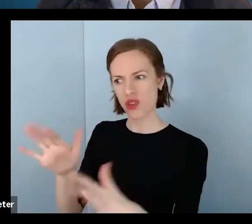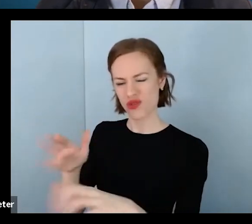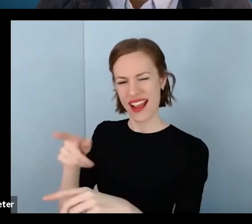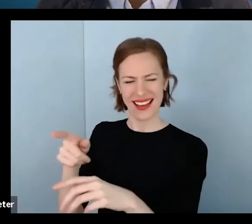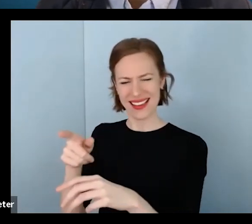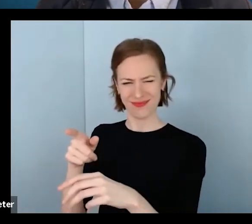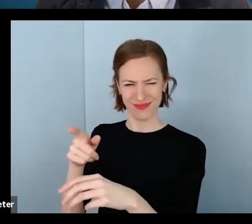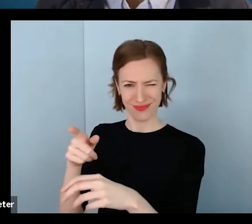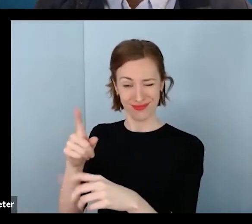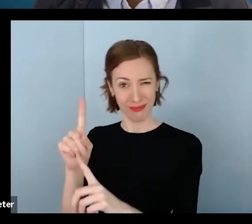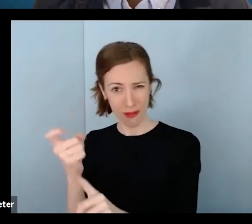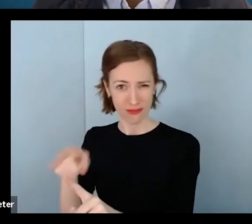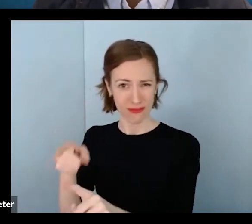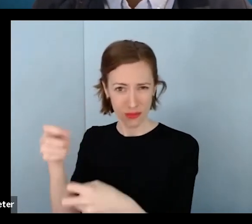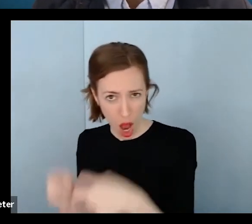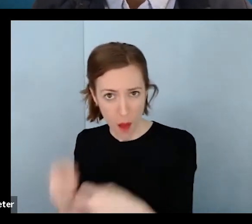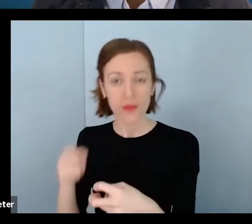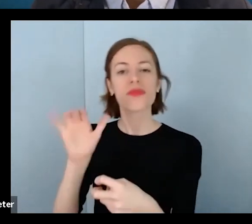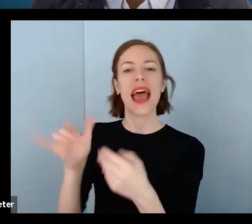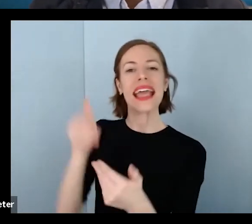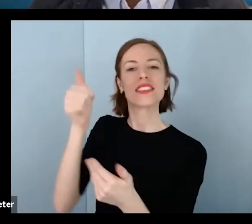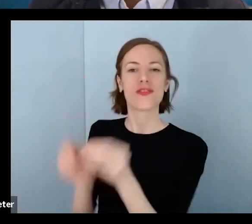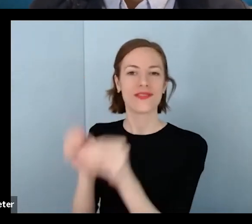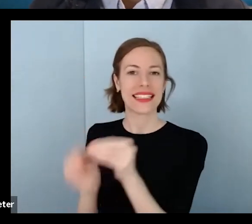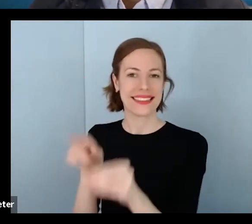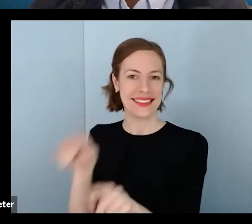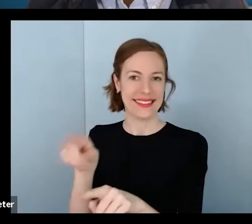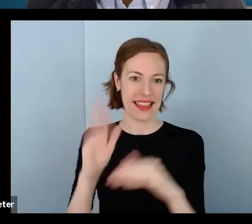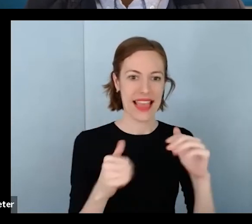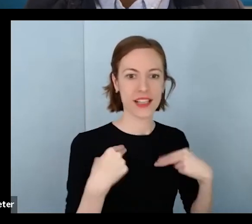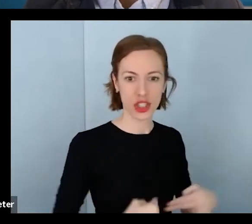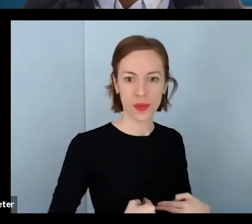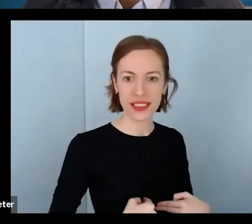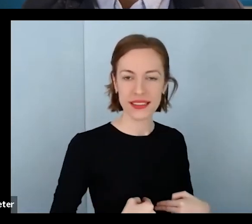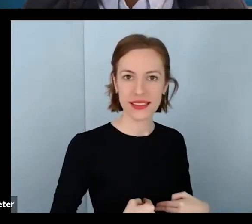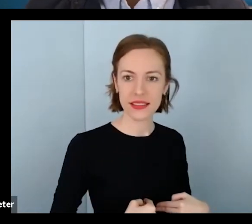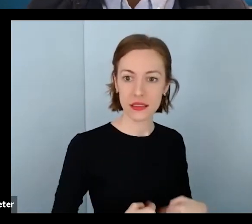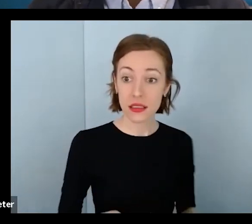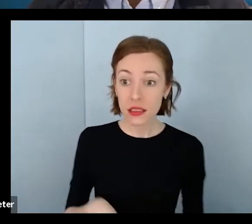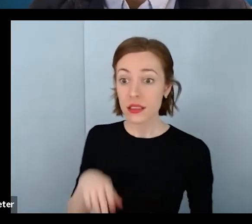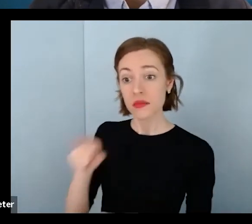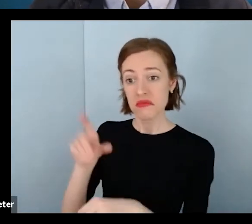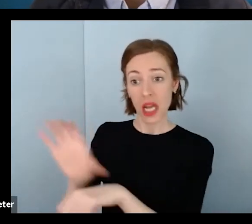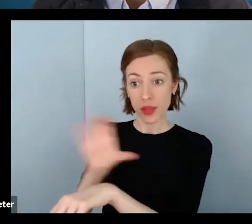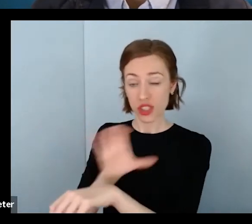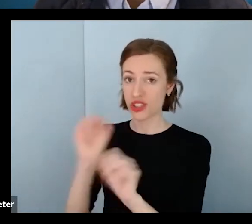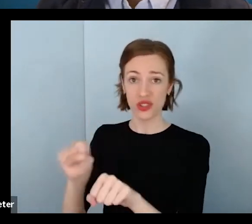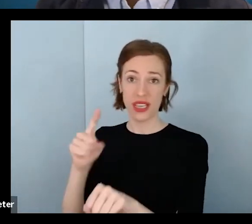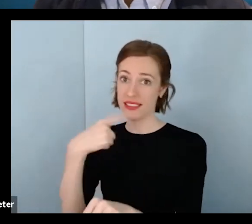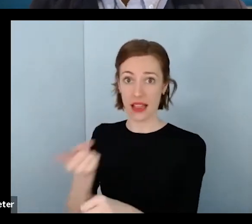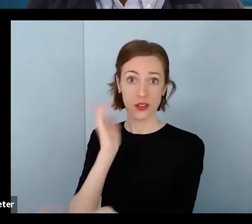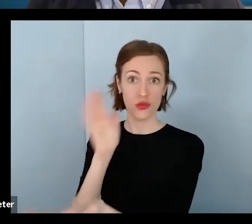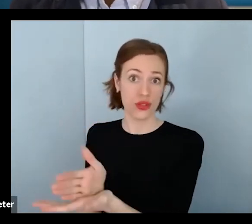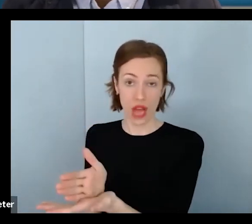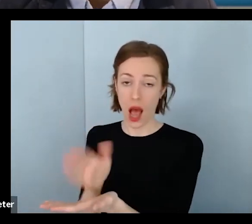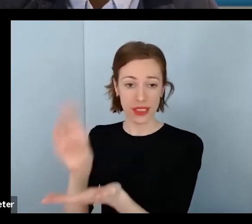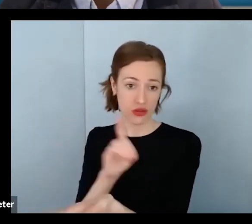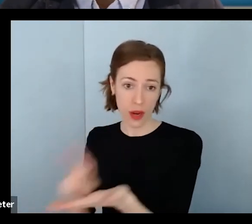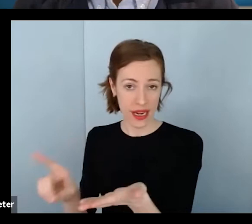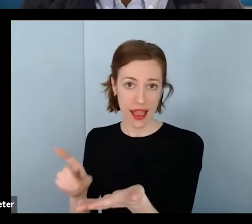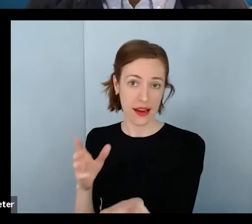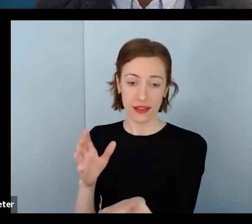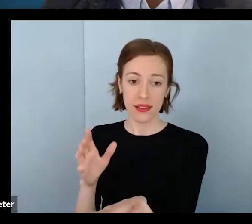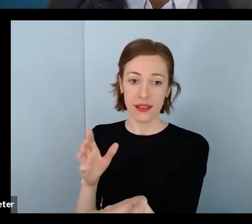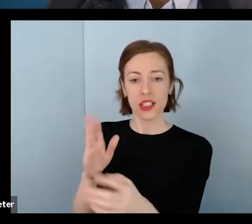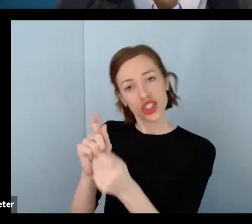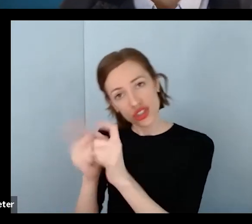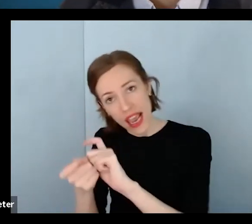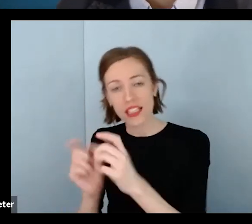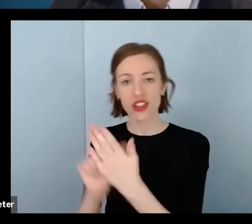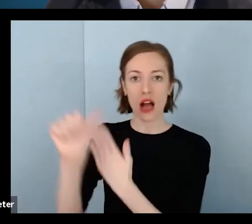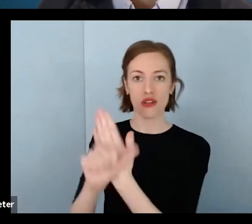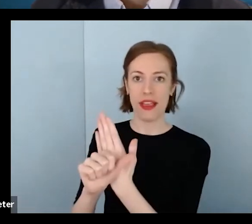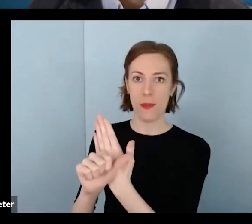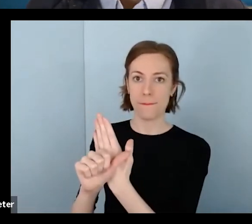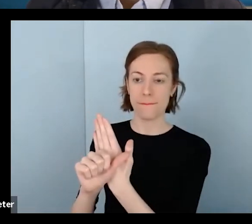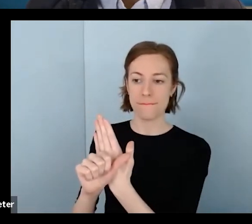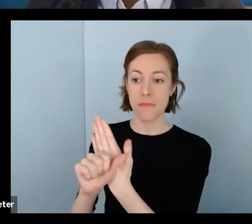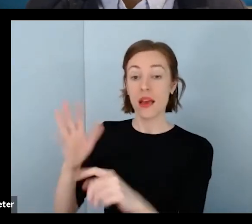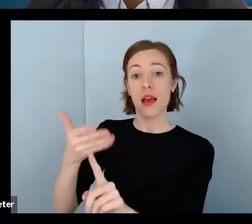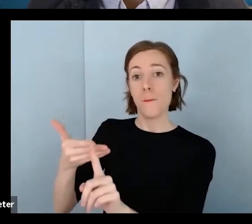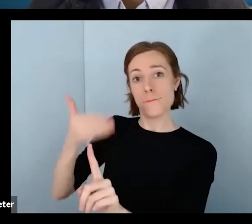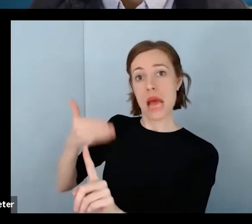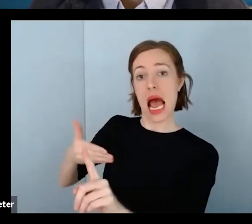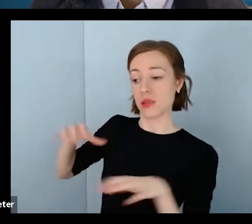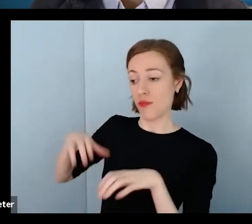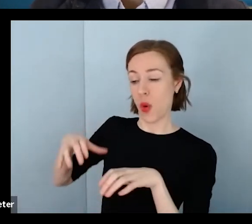problem in a human institution, but in theory you can reprogram a computer to stop engaging in discrimination. The moment you change the algorithm past knowledge about its performance becomes obsolete, and you have a fresh start on getting things right.